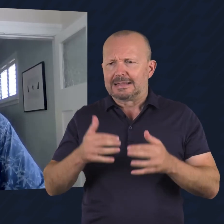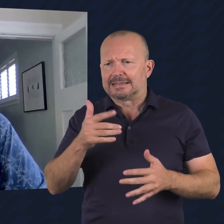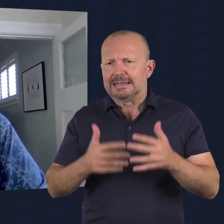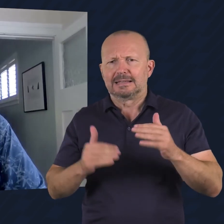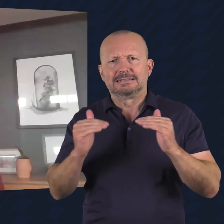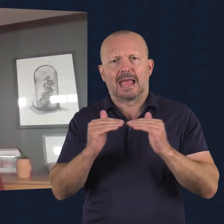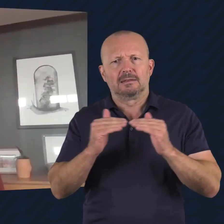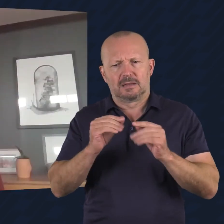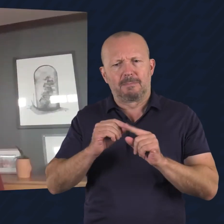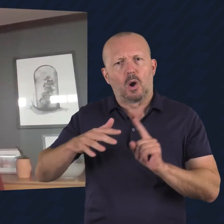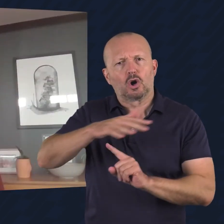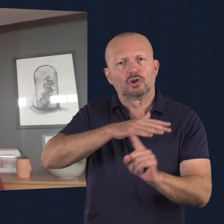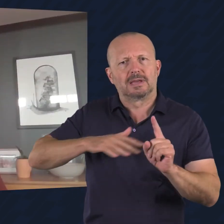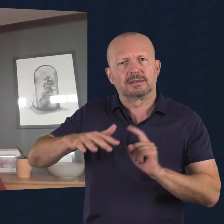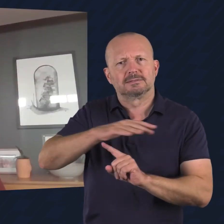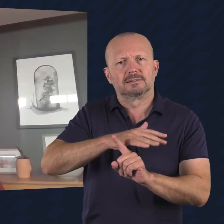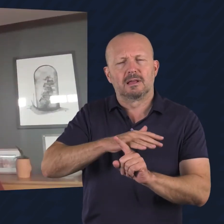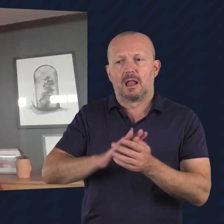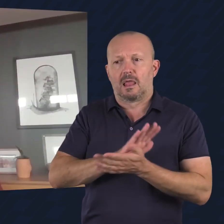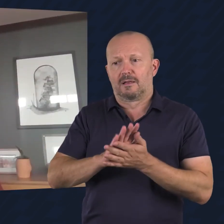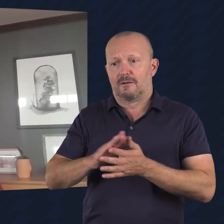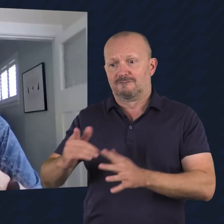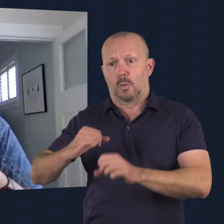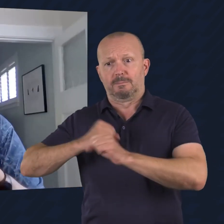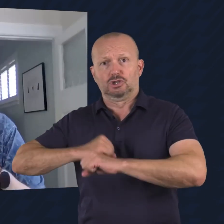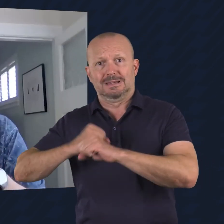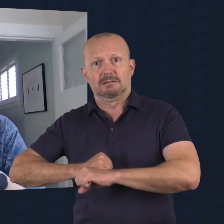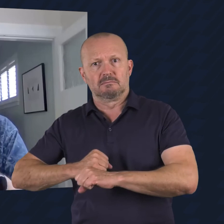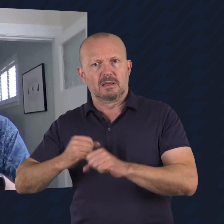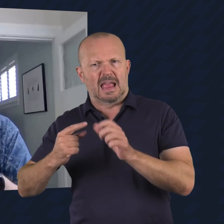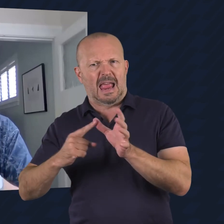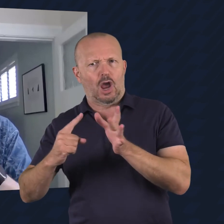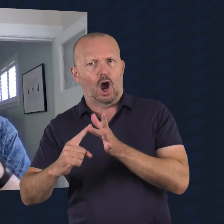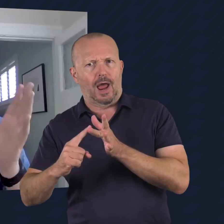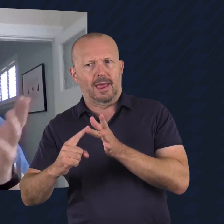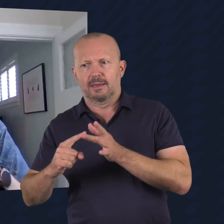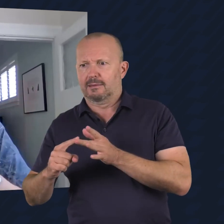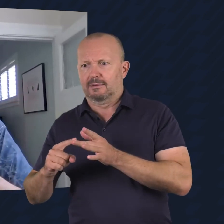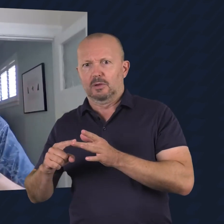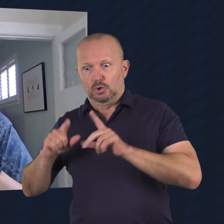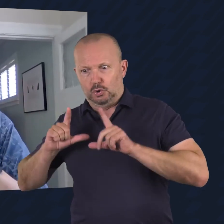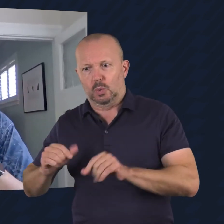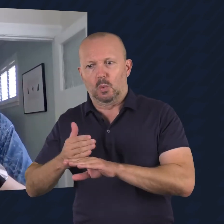A data standard around context? You need to, for the machine coming in without enough context,